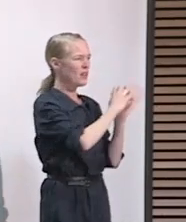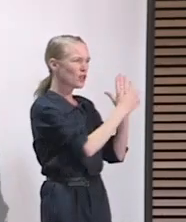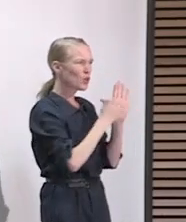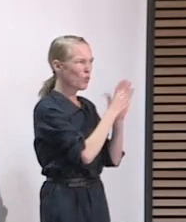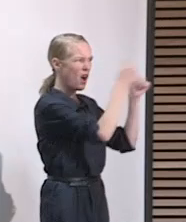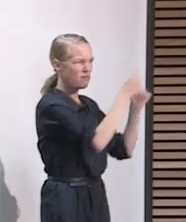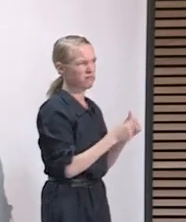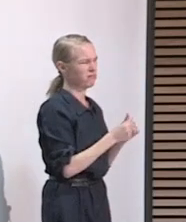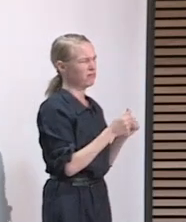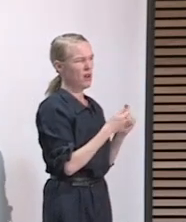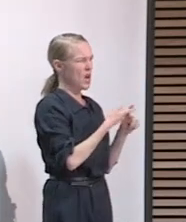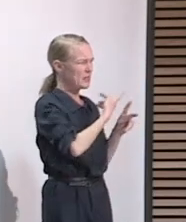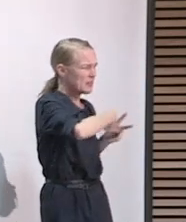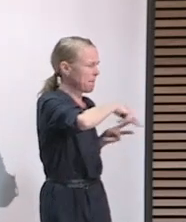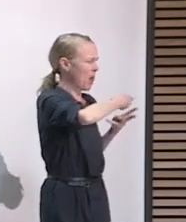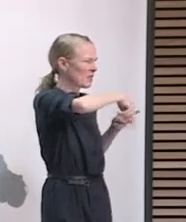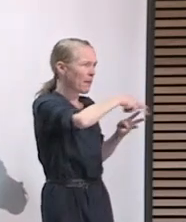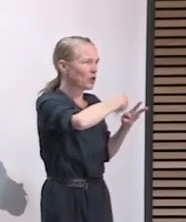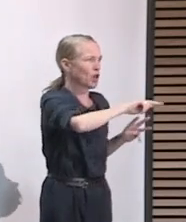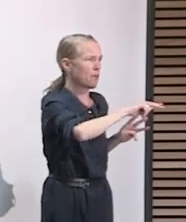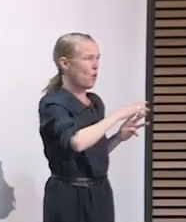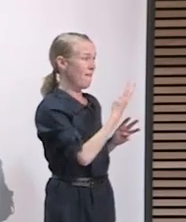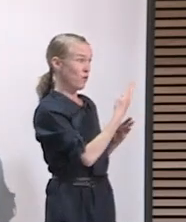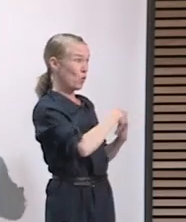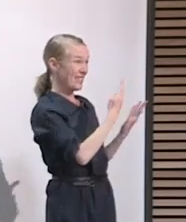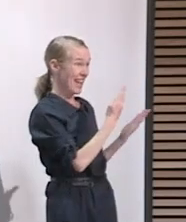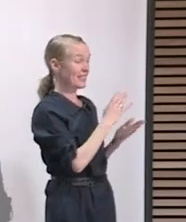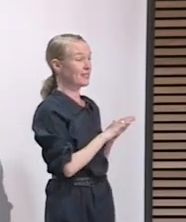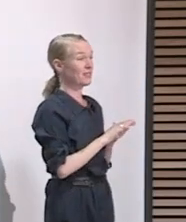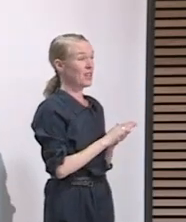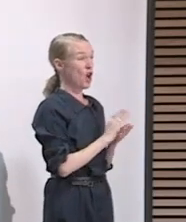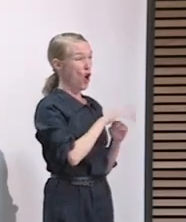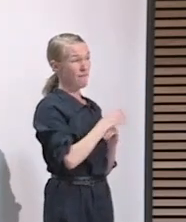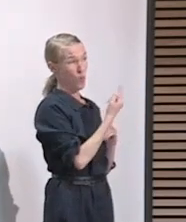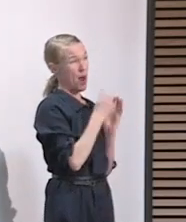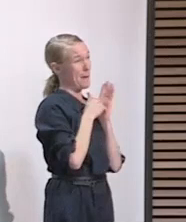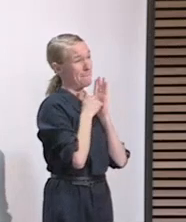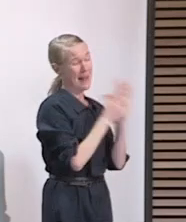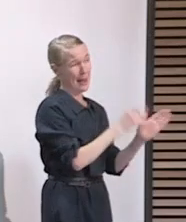the last four days and the number of QR codes on display